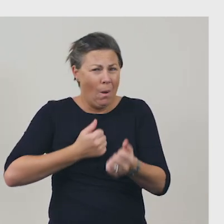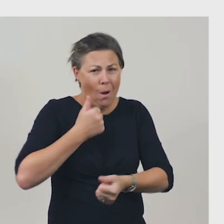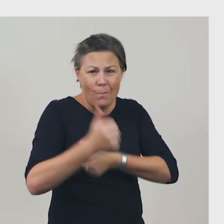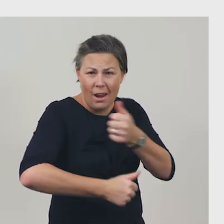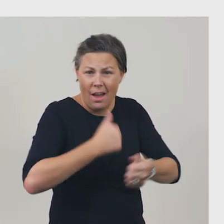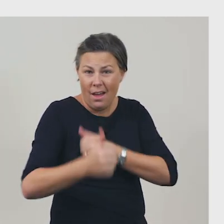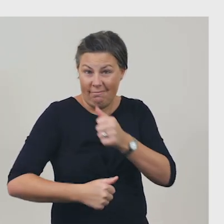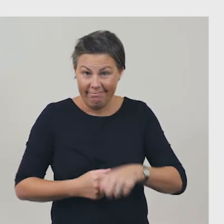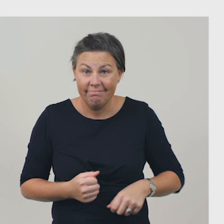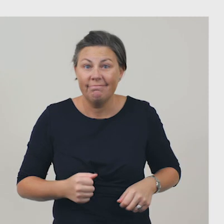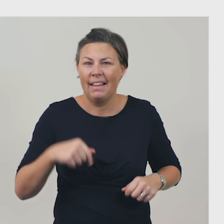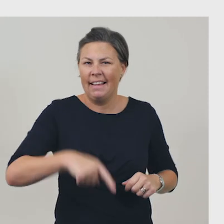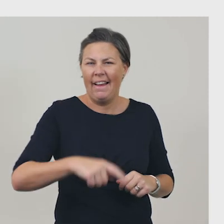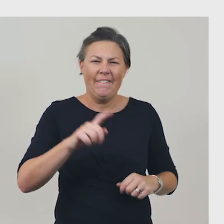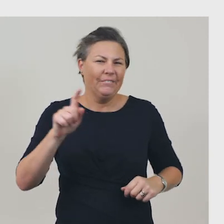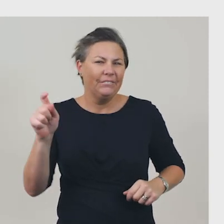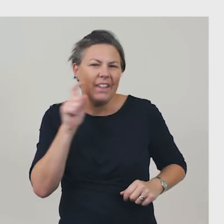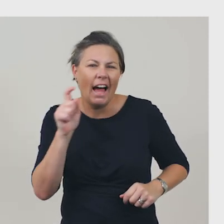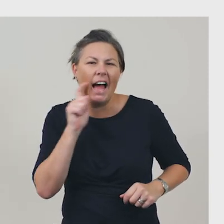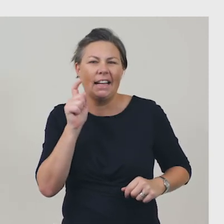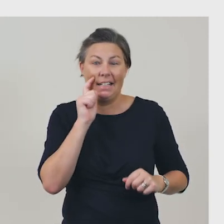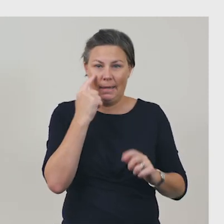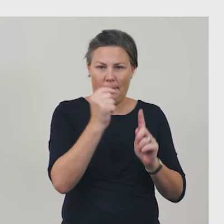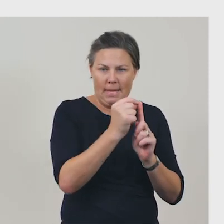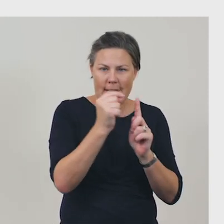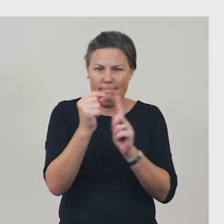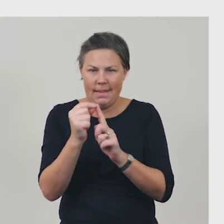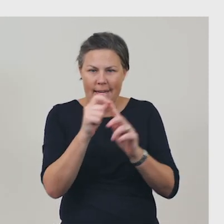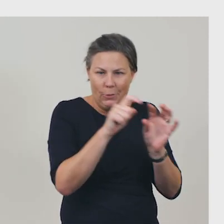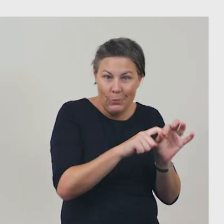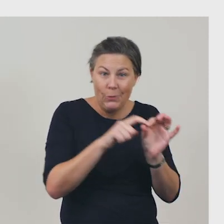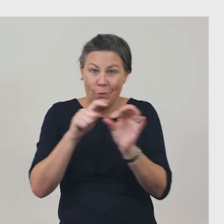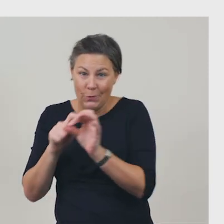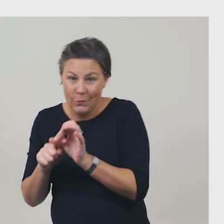Punbelievable is a funny, punny, party in a package that will quiz you quickly.